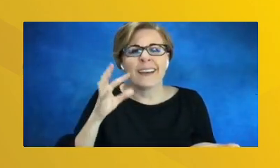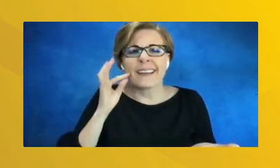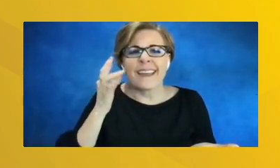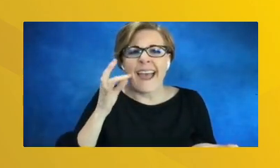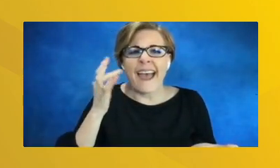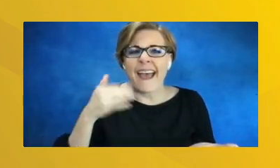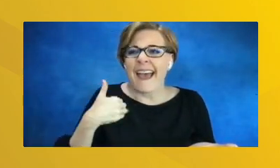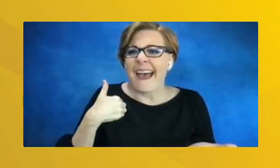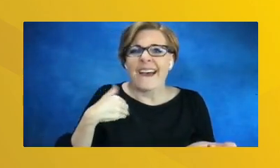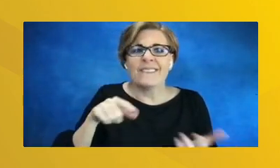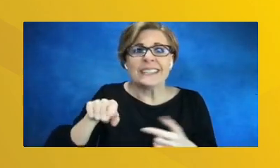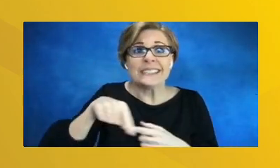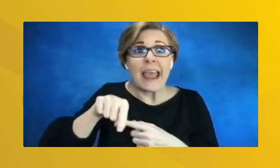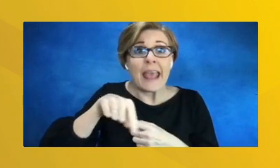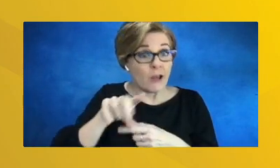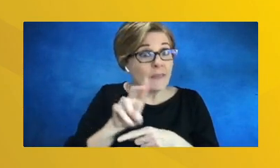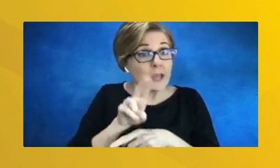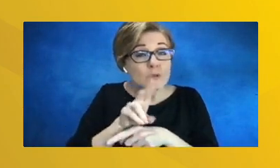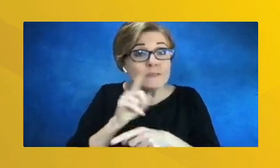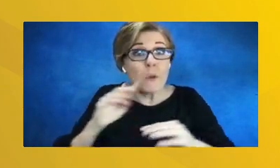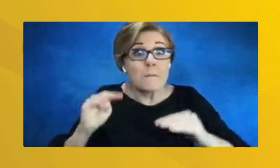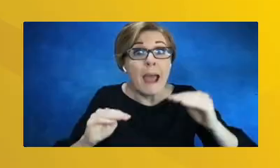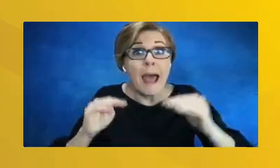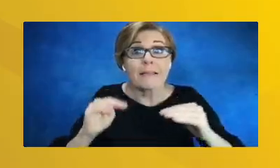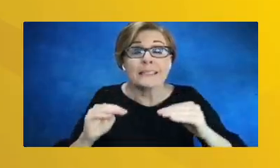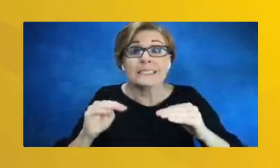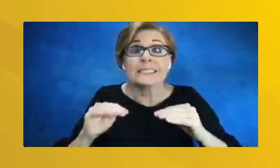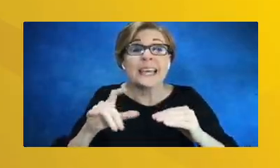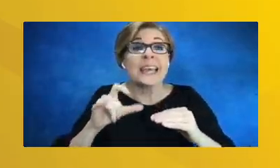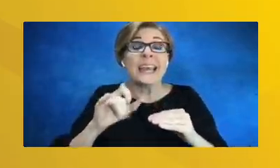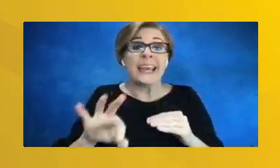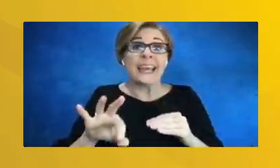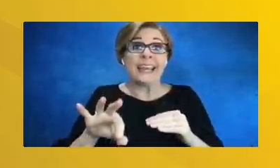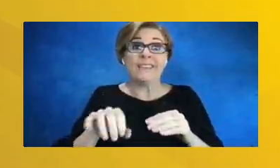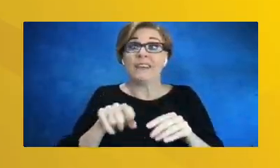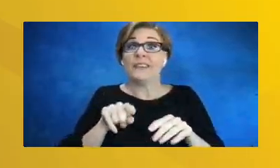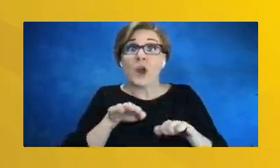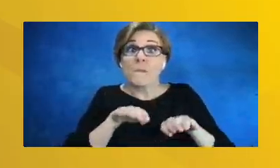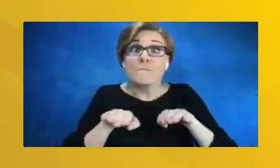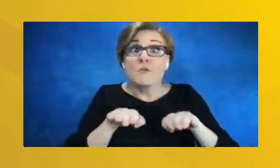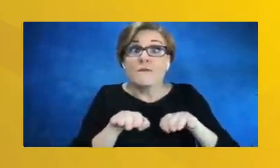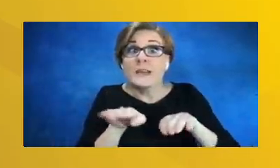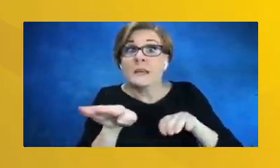If they're moving in one direction, they can put their tail out in the other direction, and that helps to balance their weight.